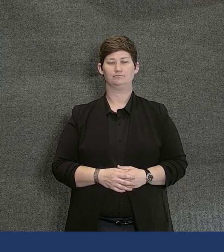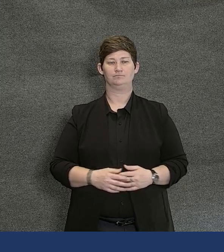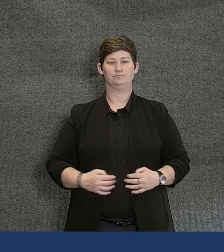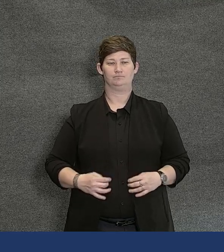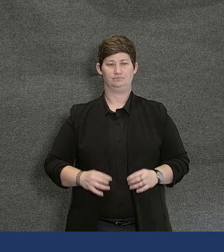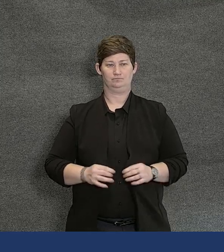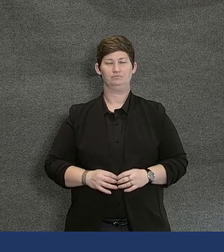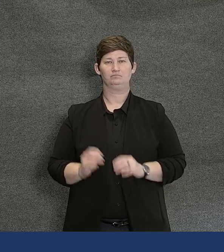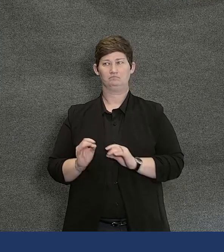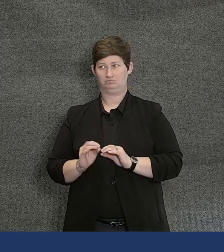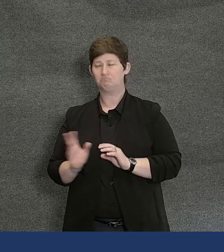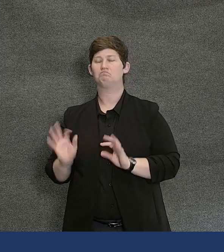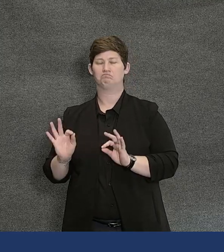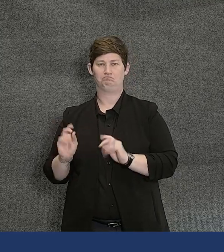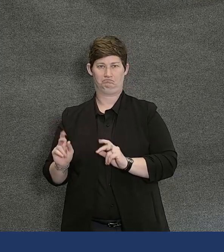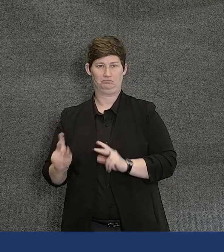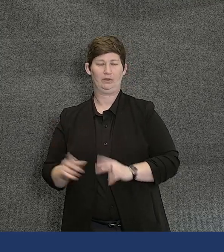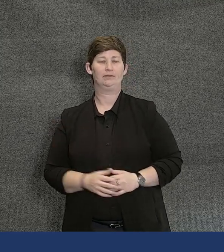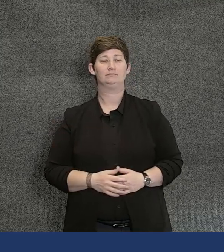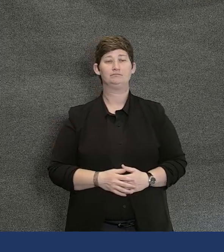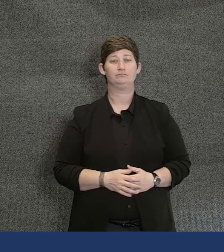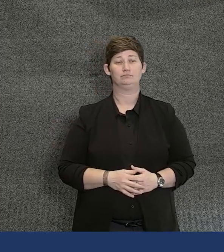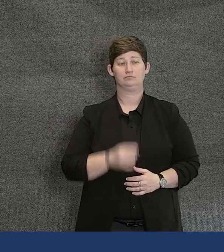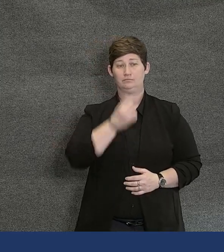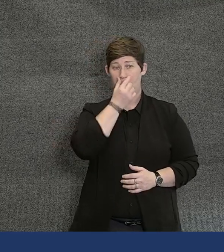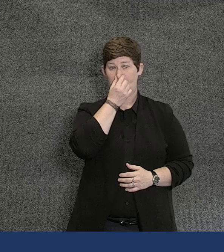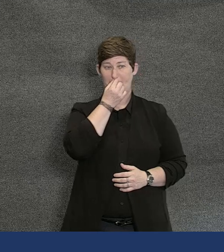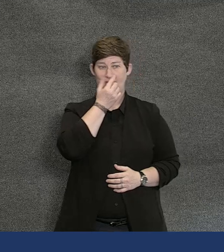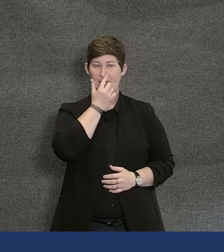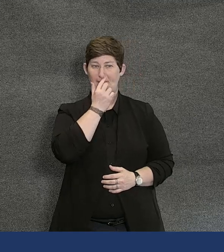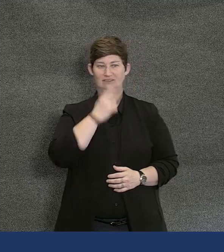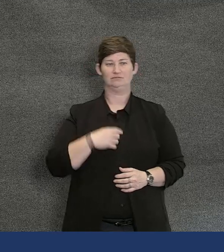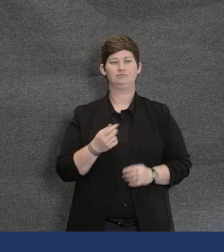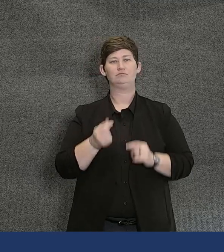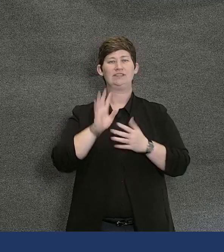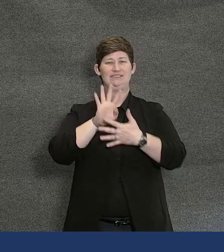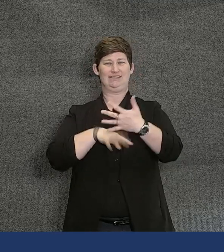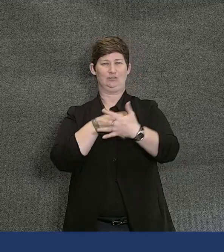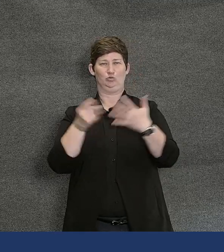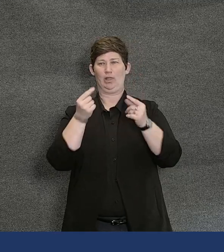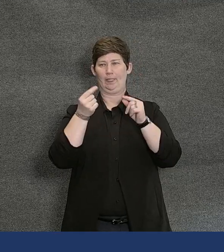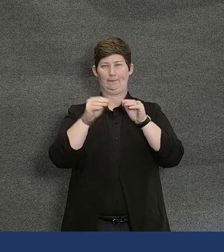OK, we're just going to do a little adjustment on the schedule.